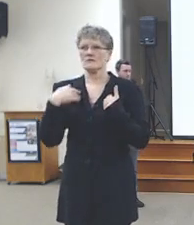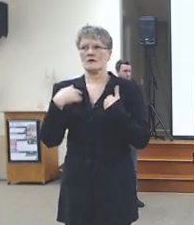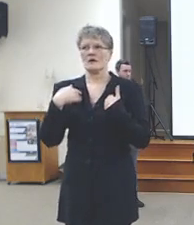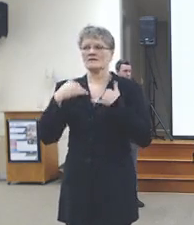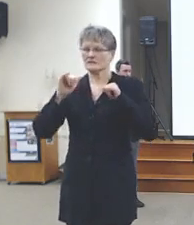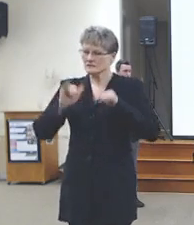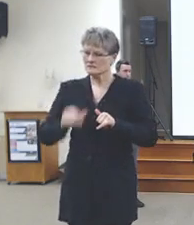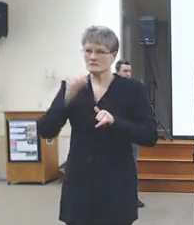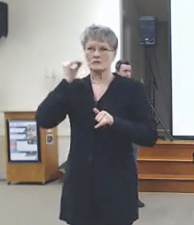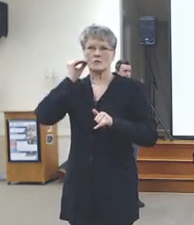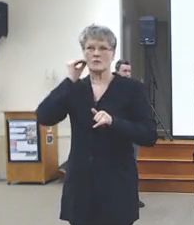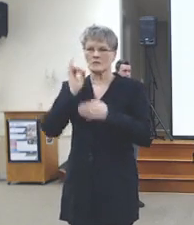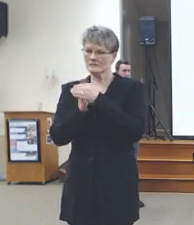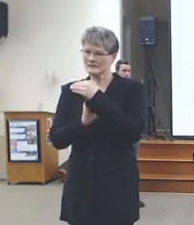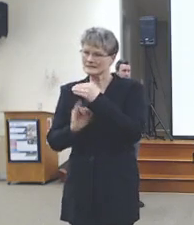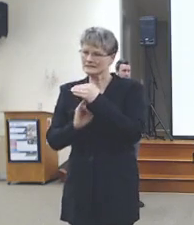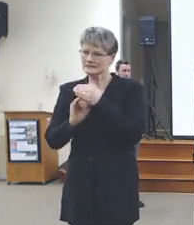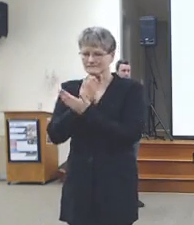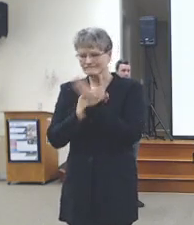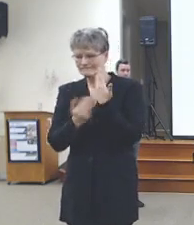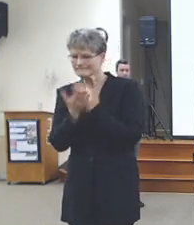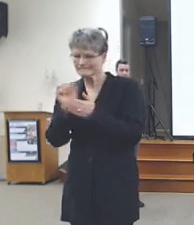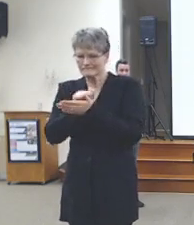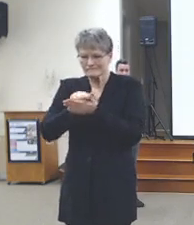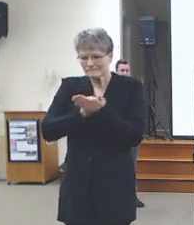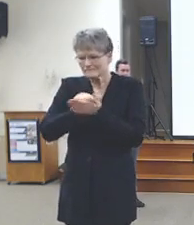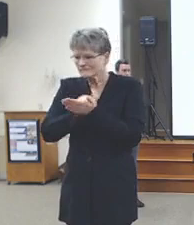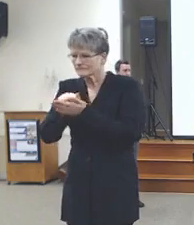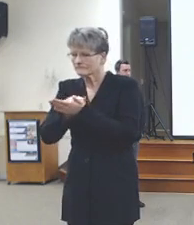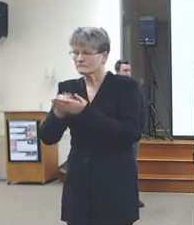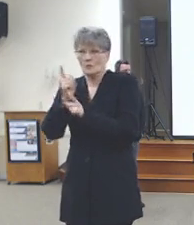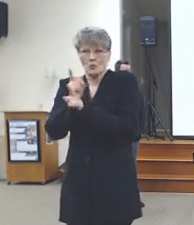wash your hands. As you know, there's not a treatment or a vaccine for the disease,